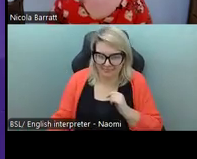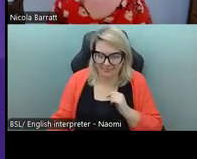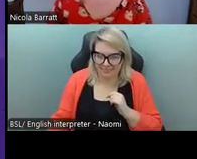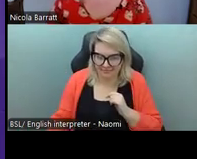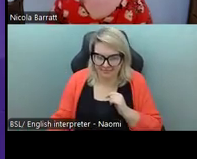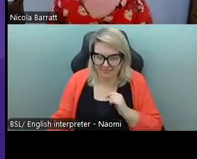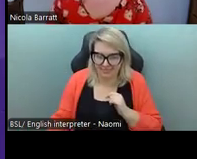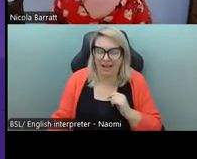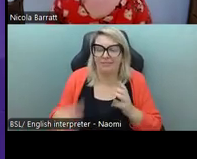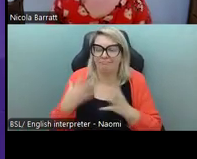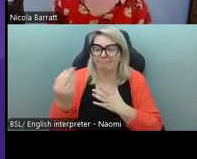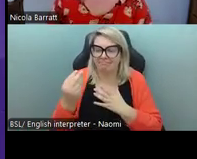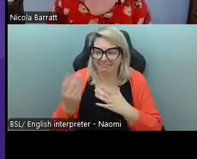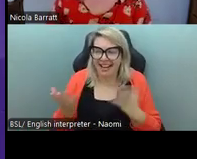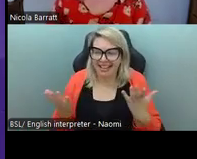He's gone. That was a nice flying visit.